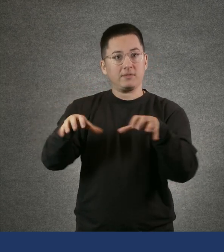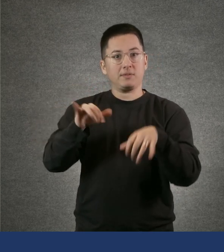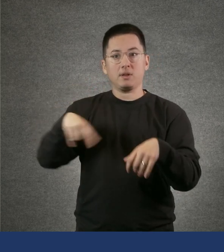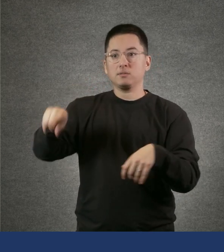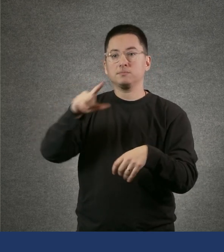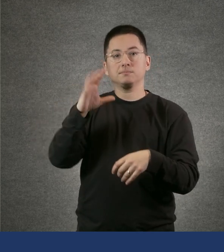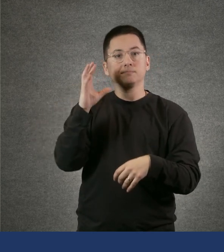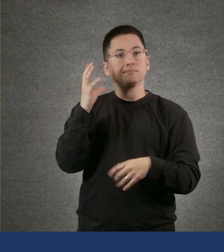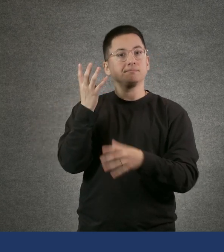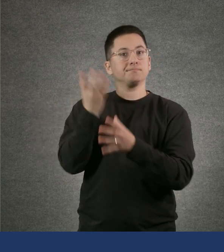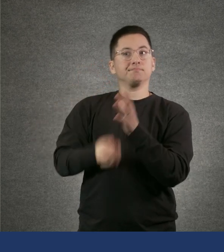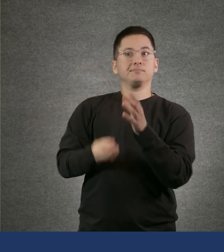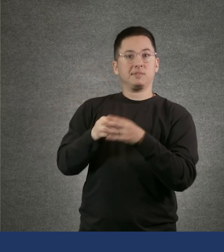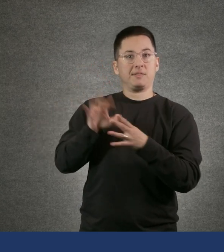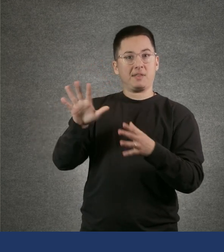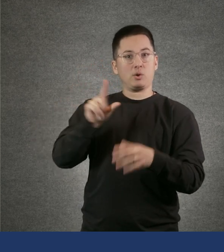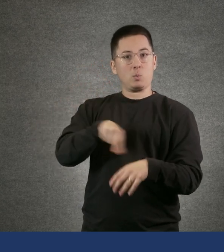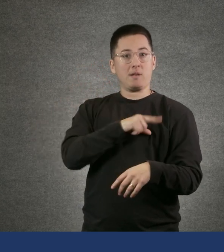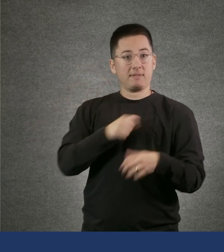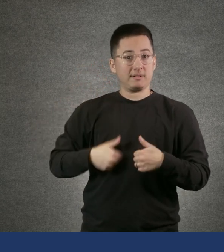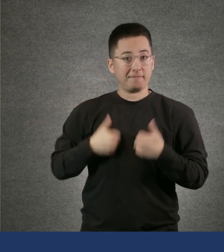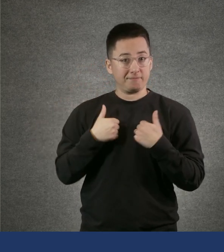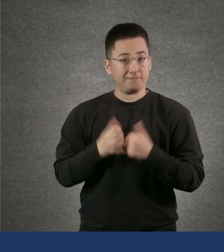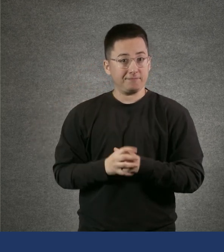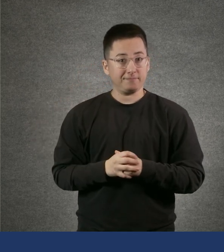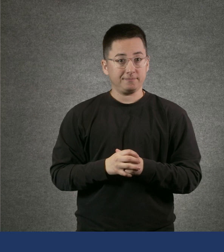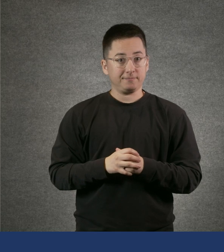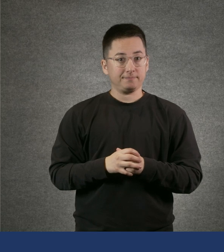that they were missing for their quality of life.